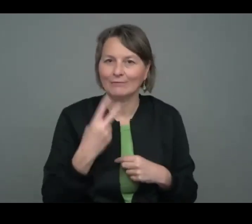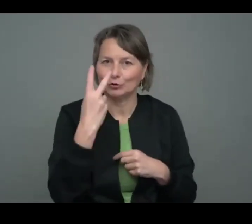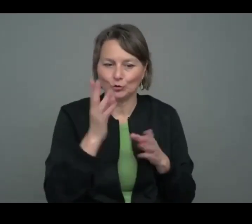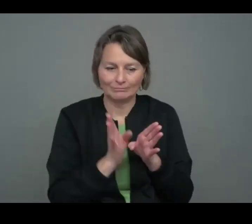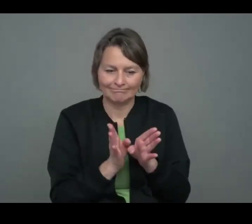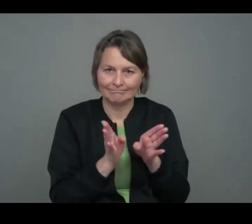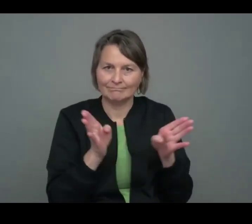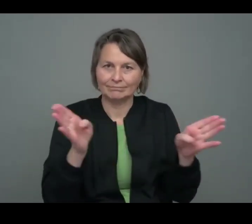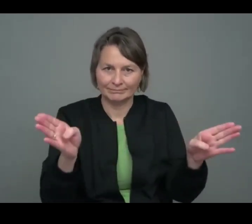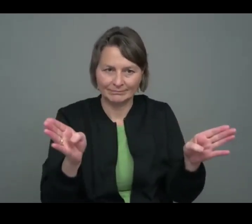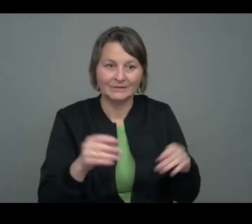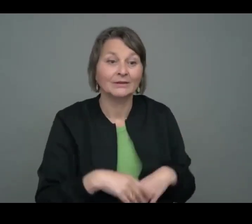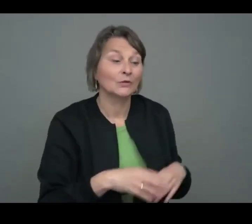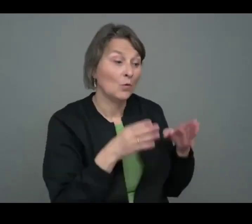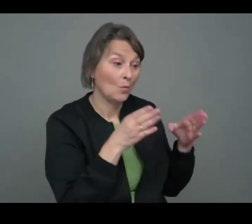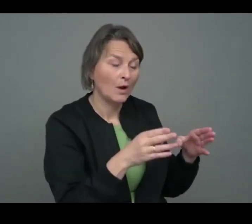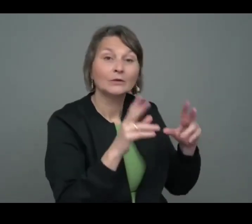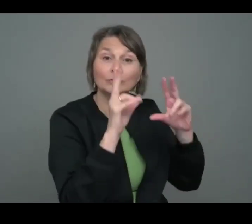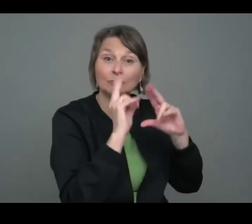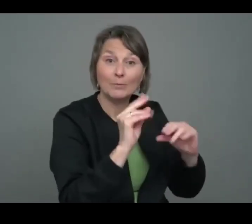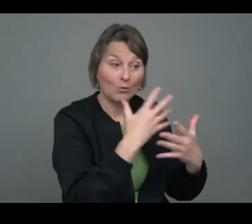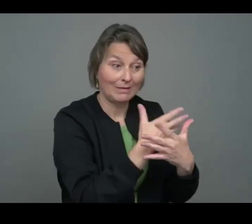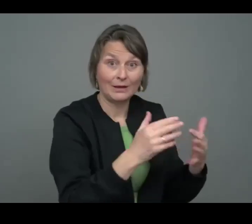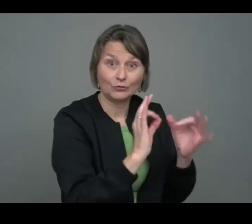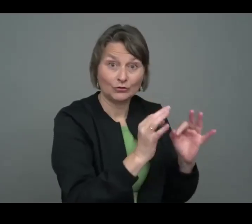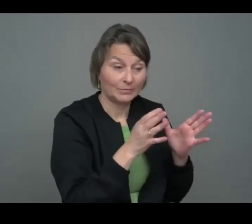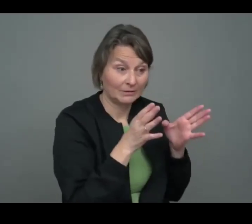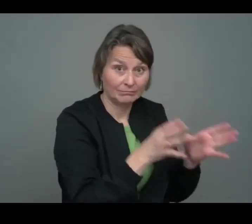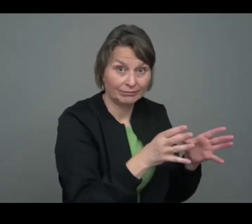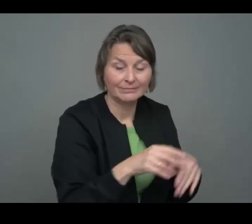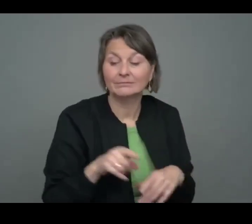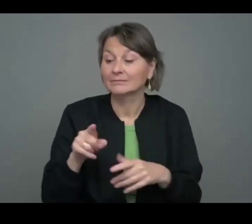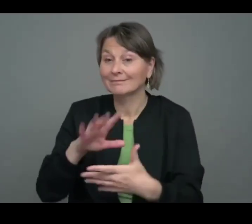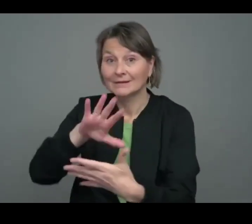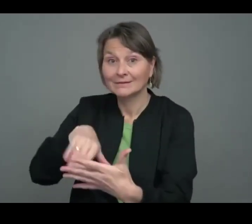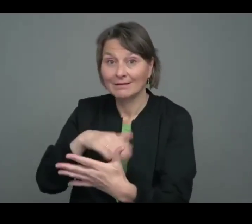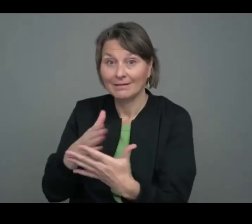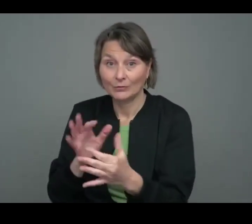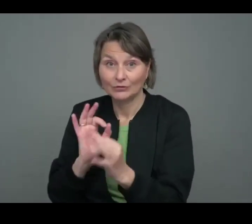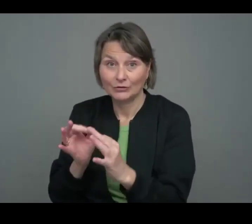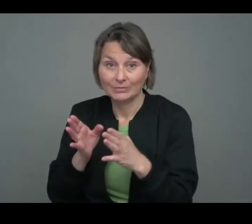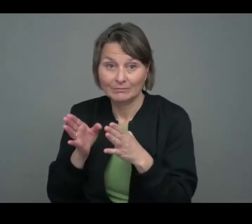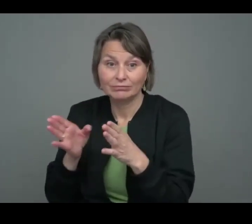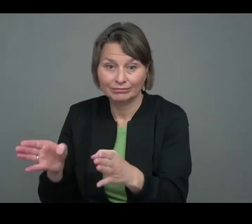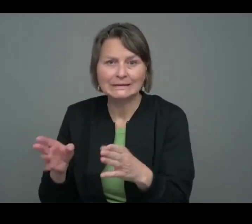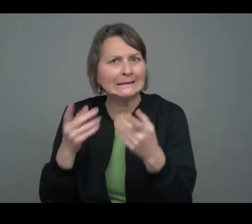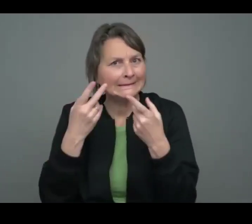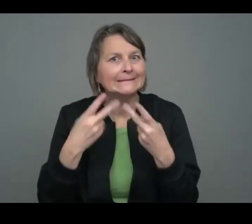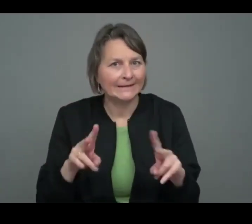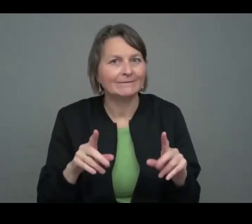It's really interesting because we have to look at research for spoken languages and research